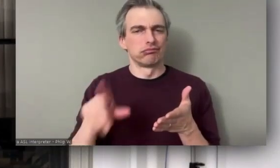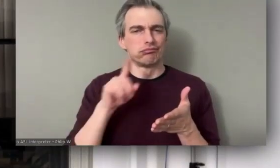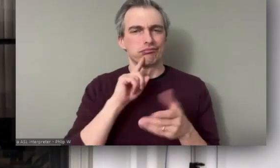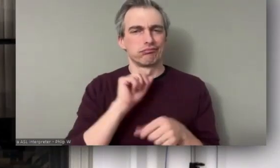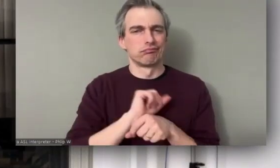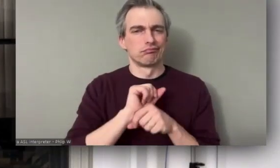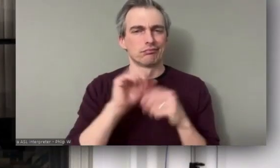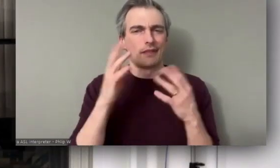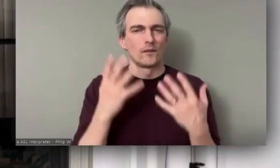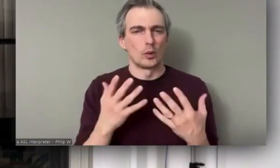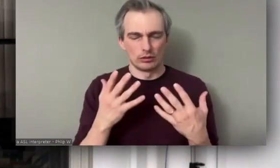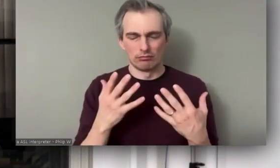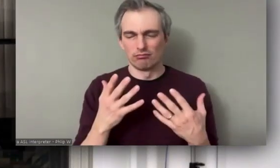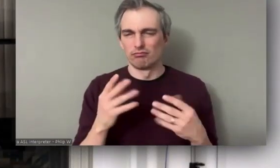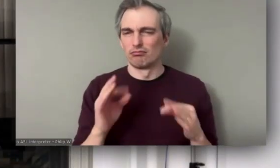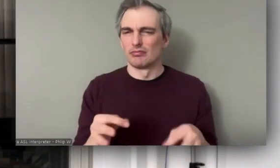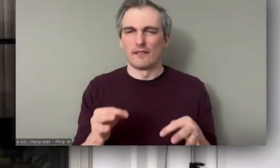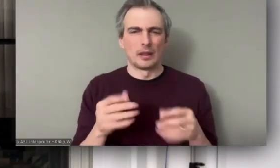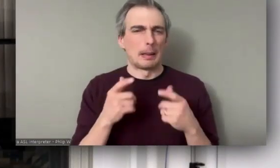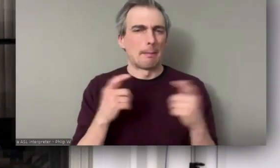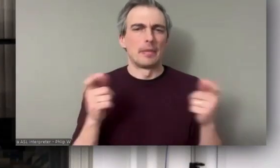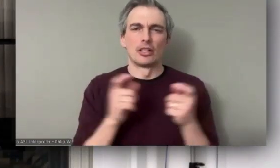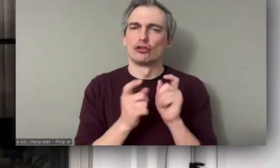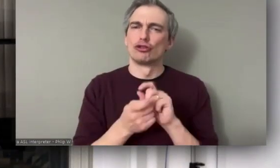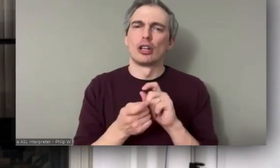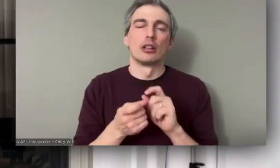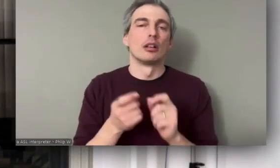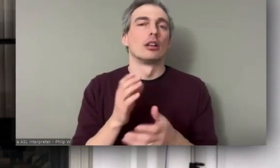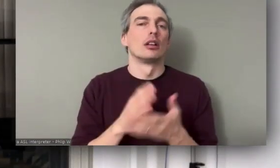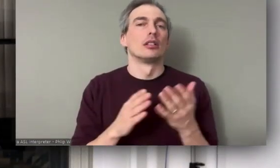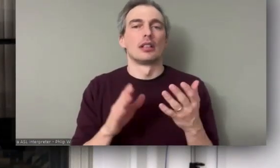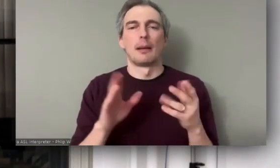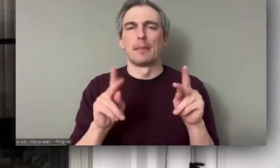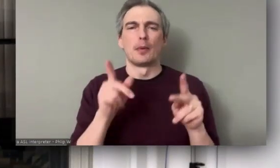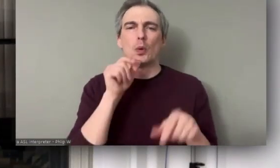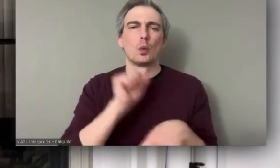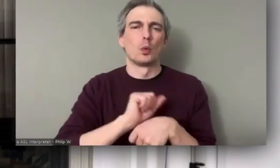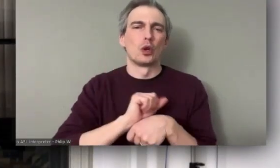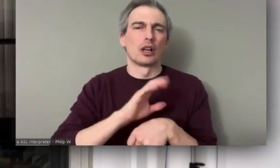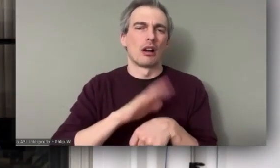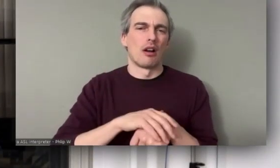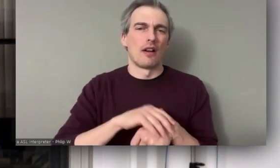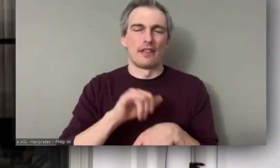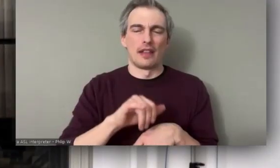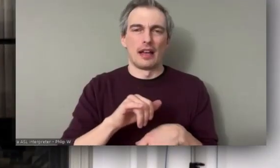I think people that were working on some of the gaming studios that are big for VR got acquired by Meta.